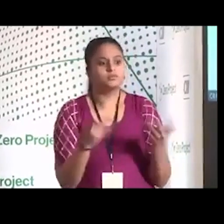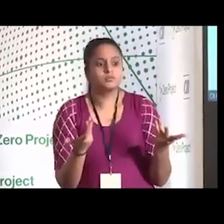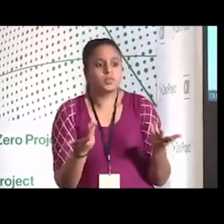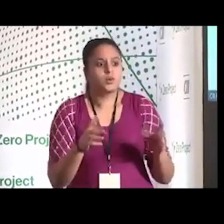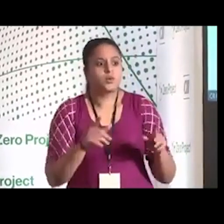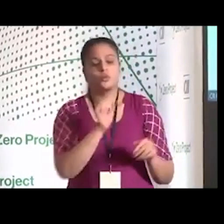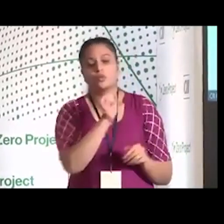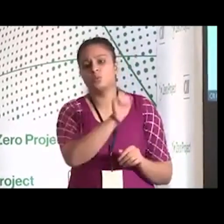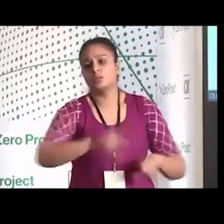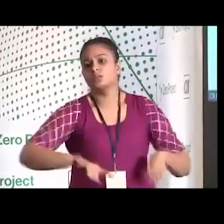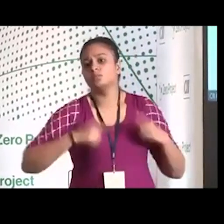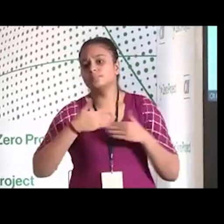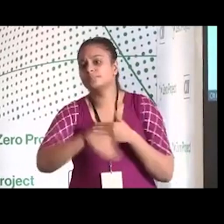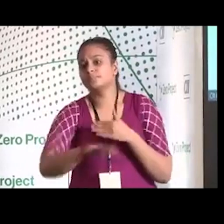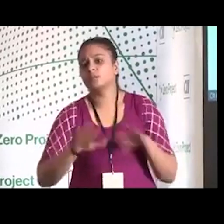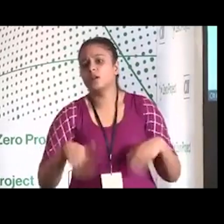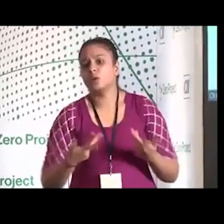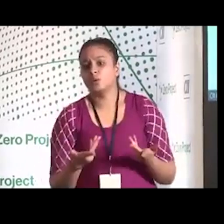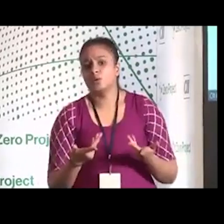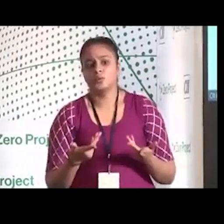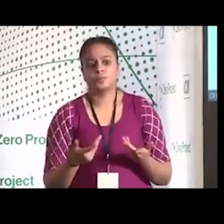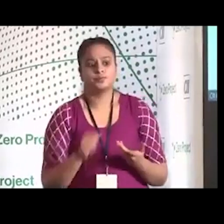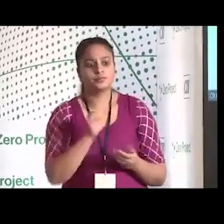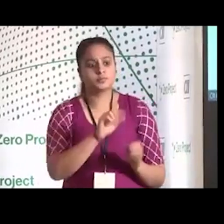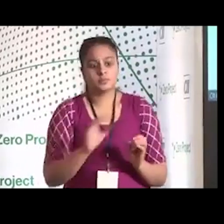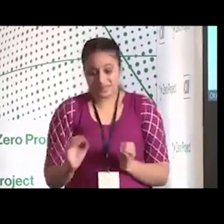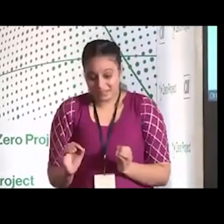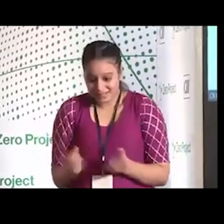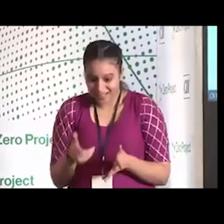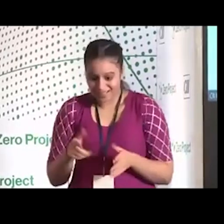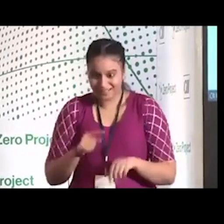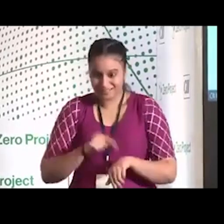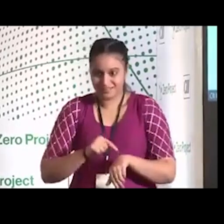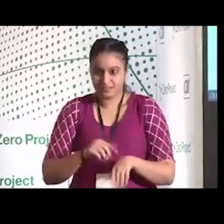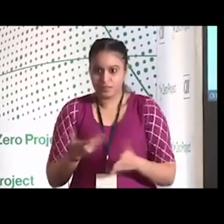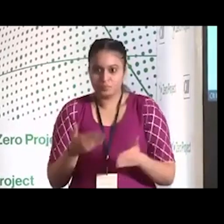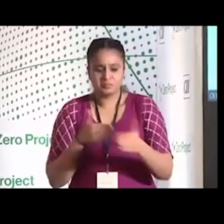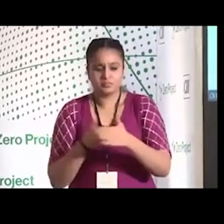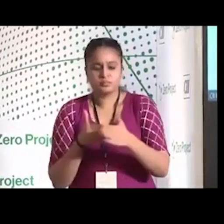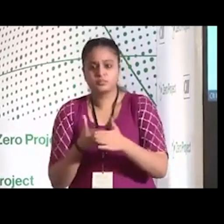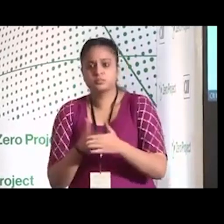But they are the negotiator, he or she what they map key card